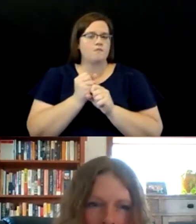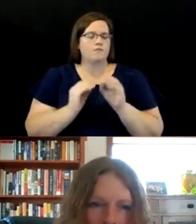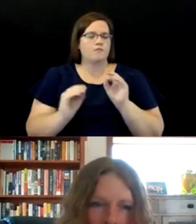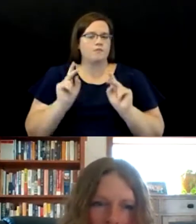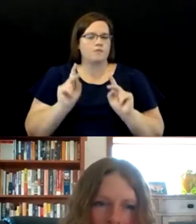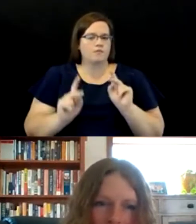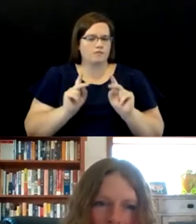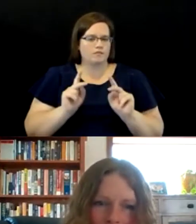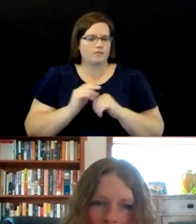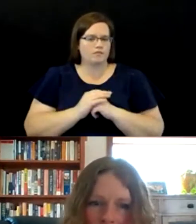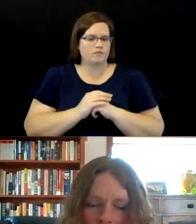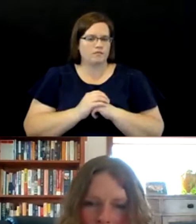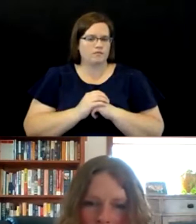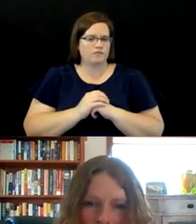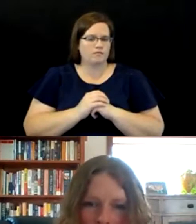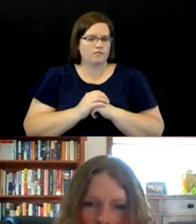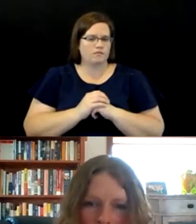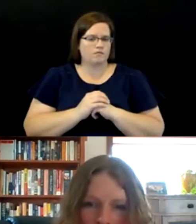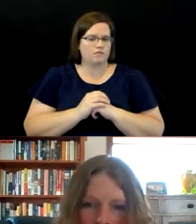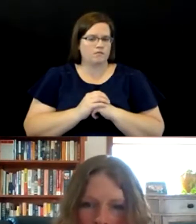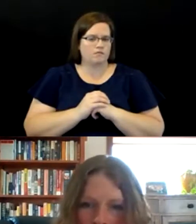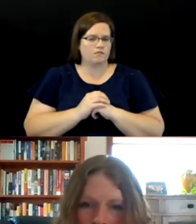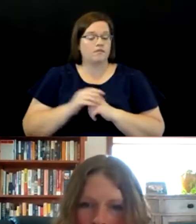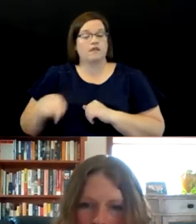their vaccine, but I think